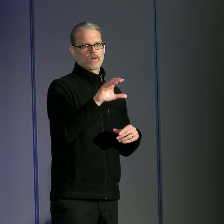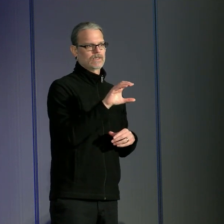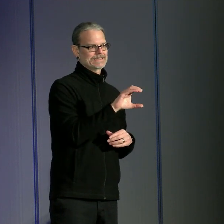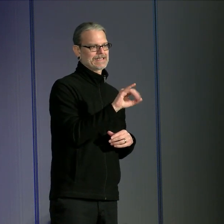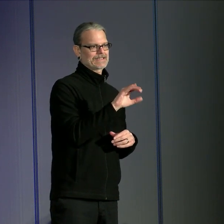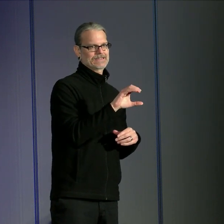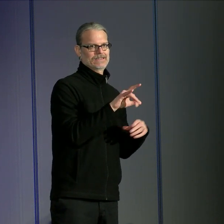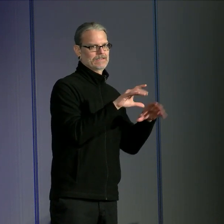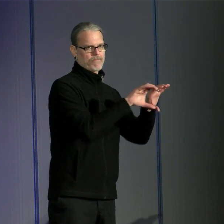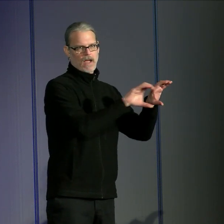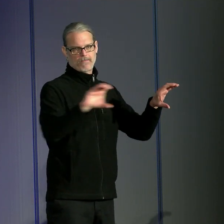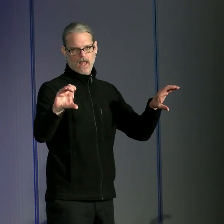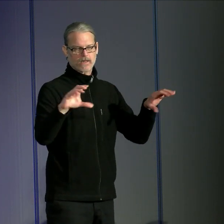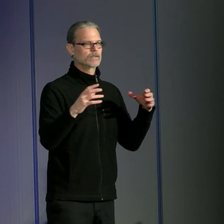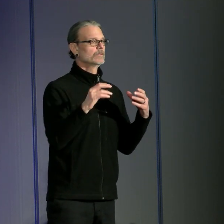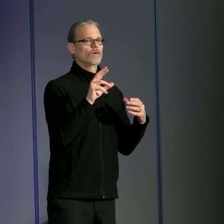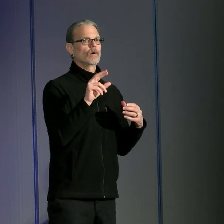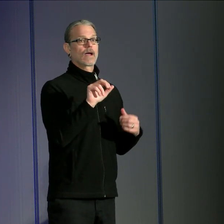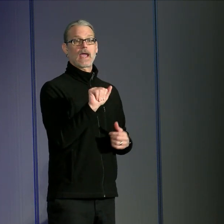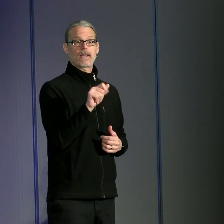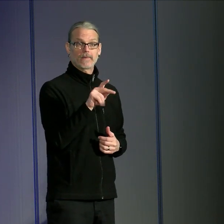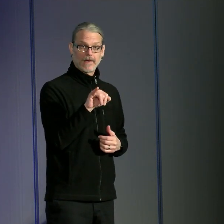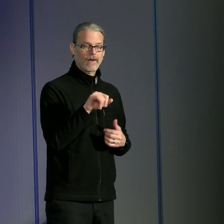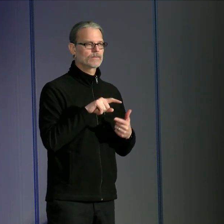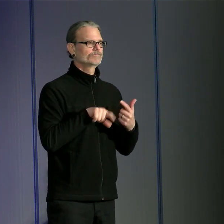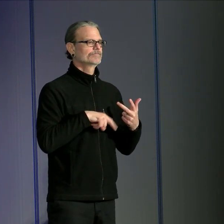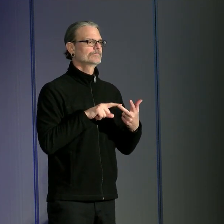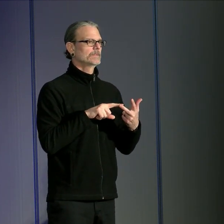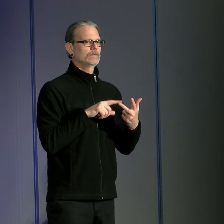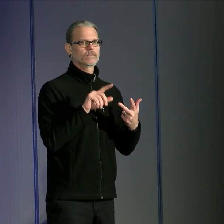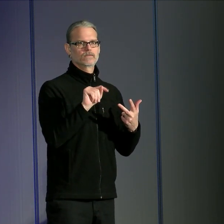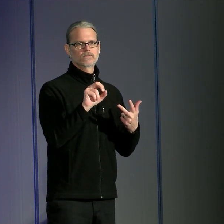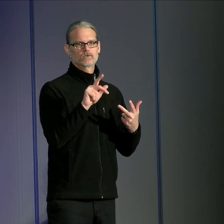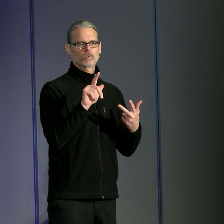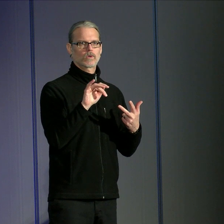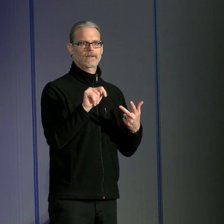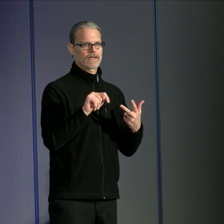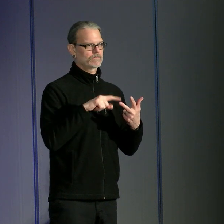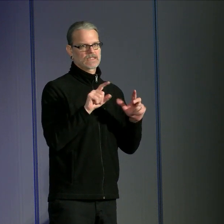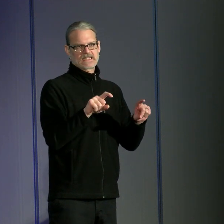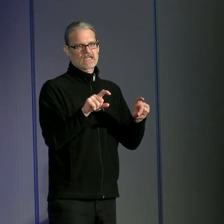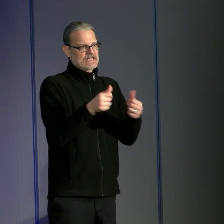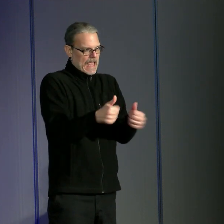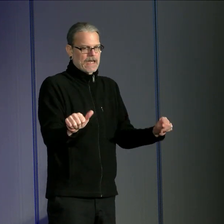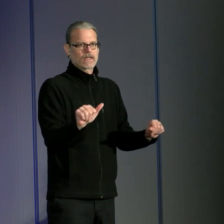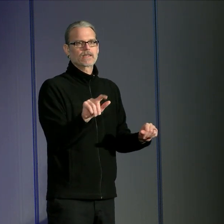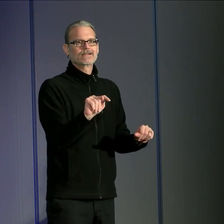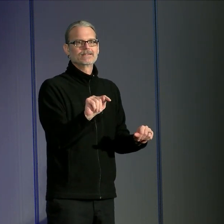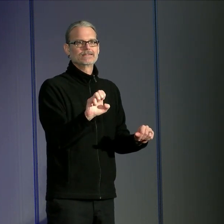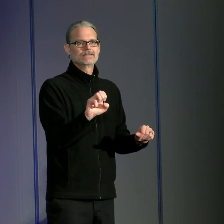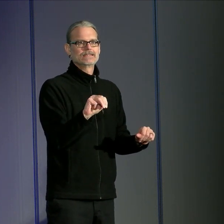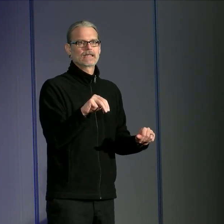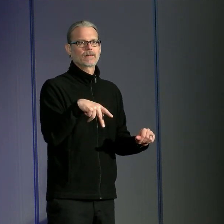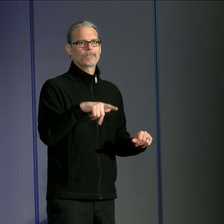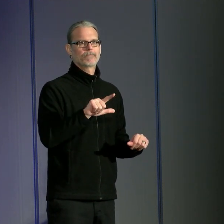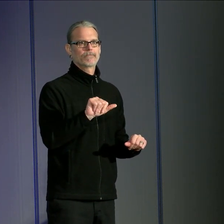And we also have the API and Android can test any templates you can produce.